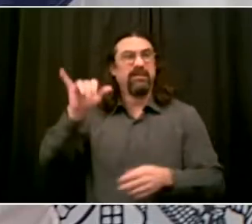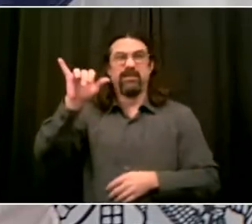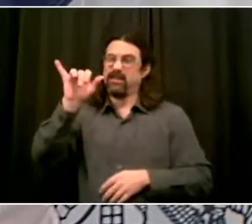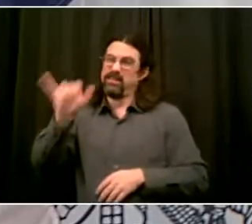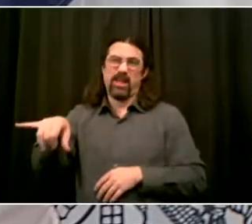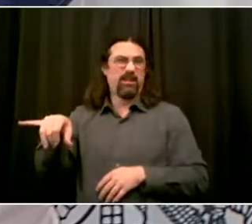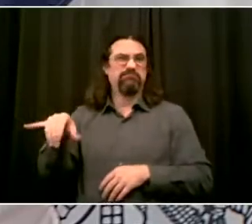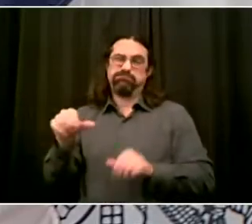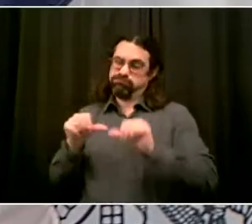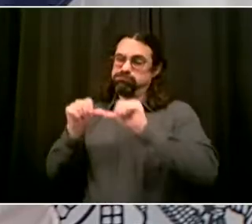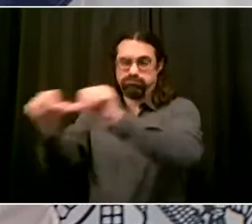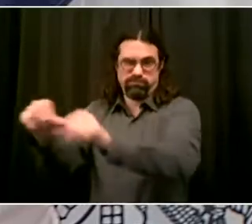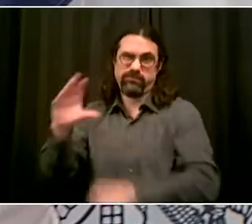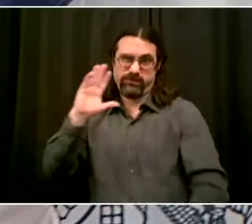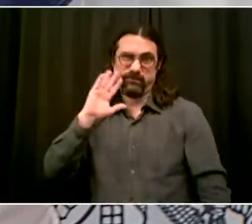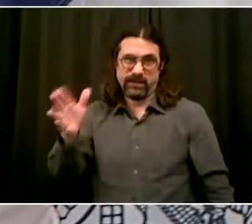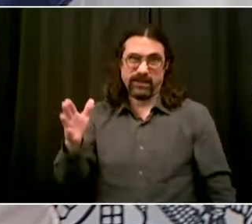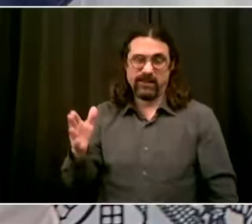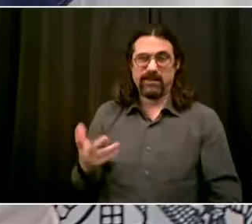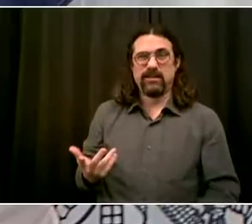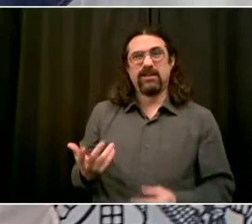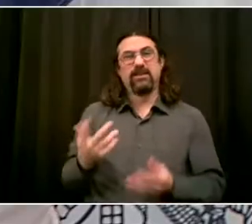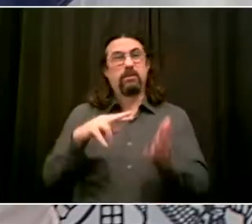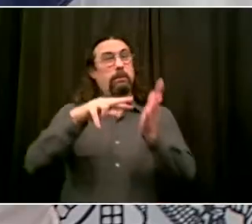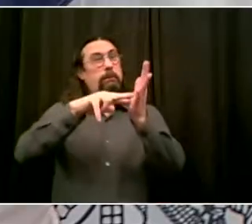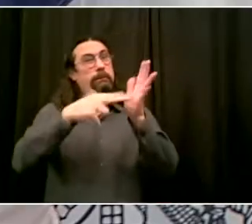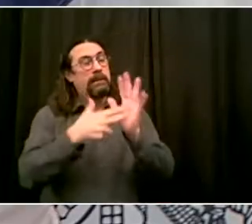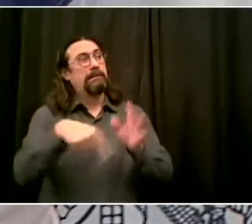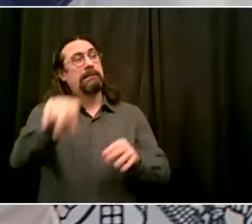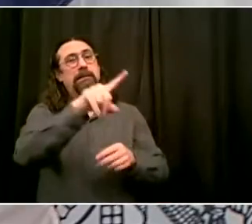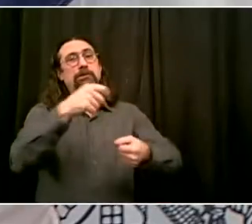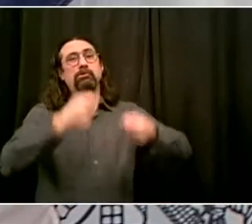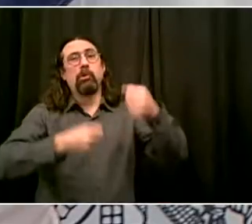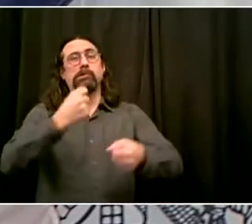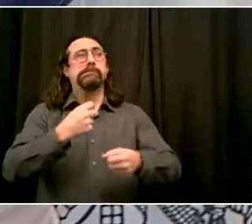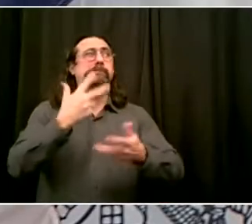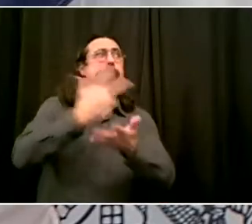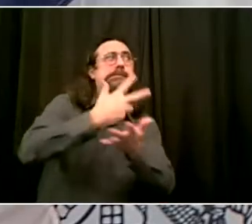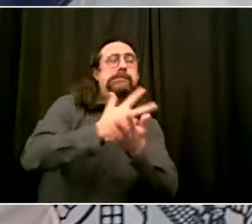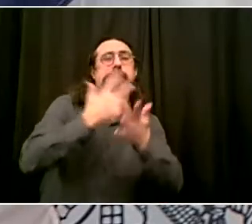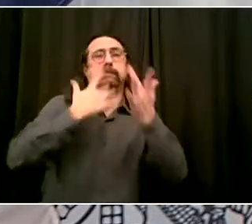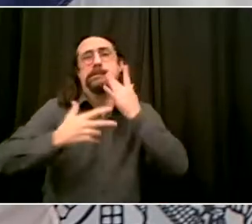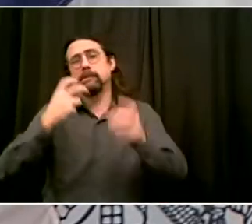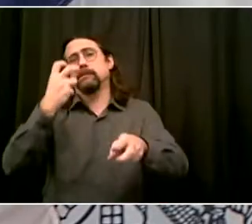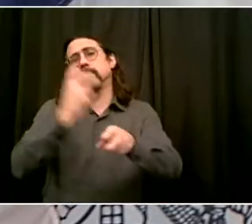PARKING TO P PROVIDEDE ALL THOSE SIPOTTVEI BENEFITS TO THE PEOPLE